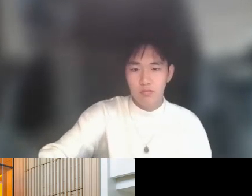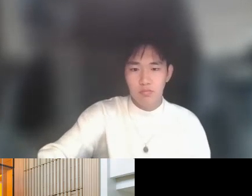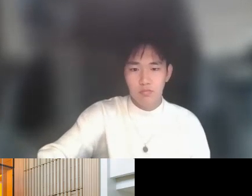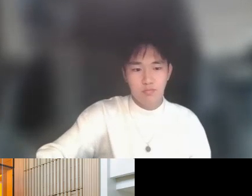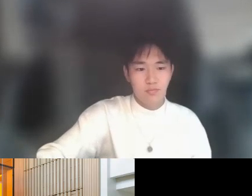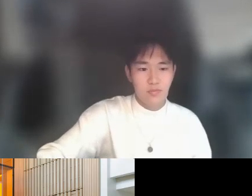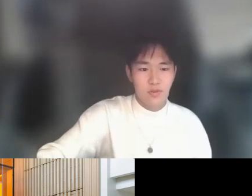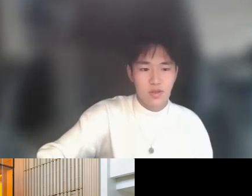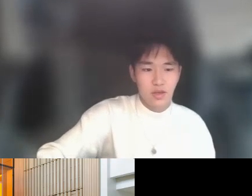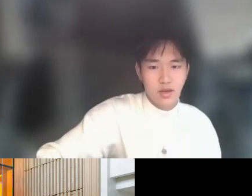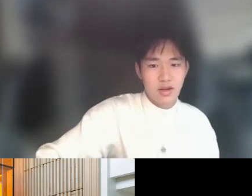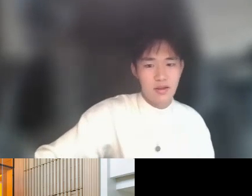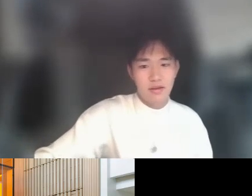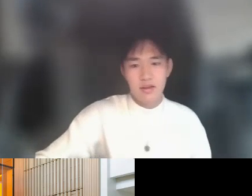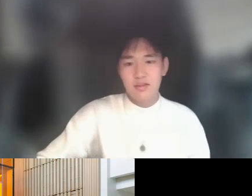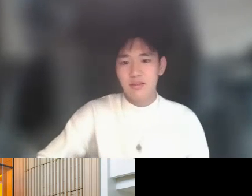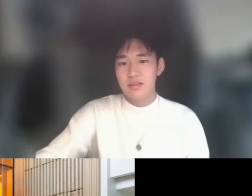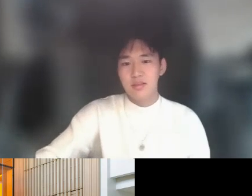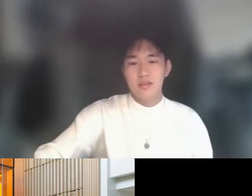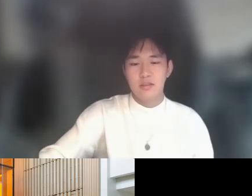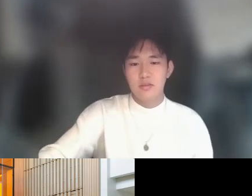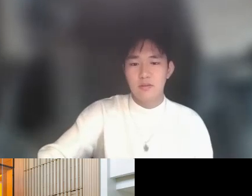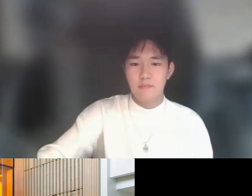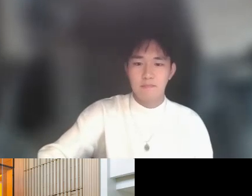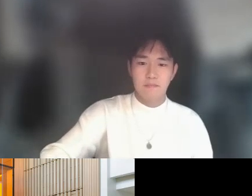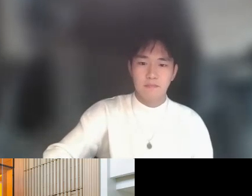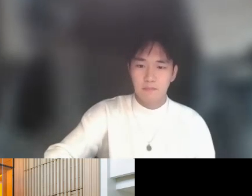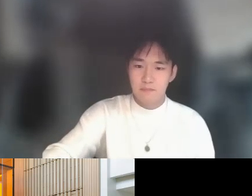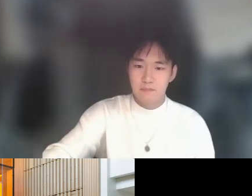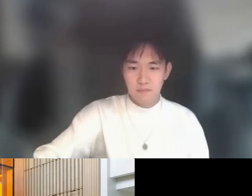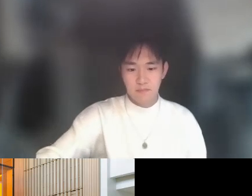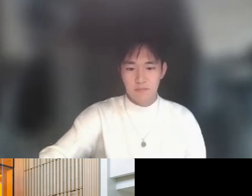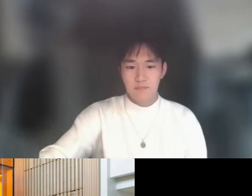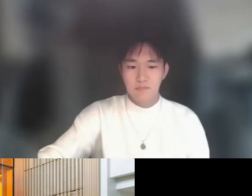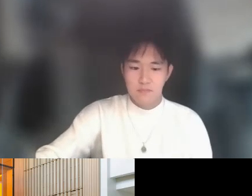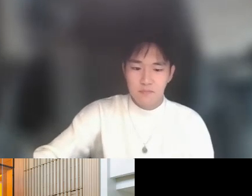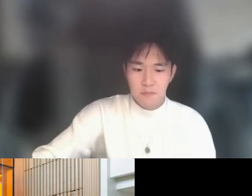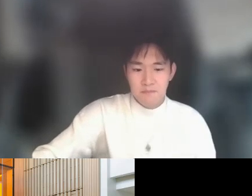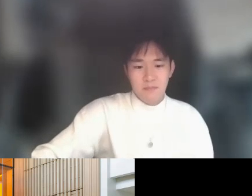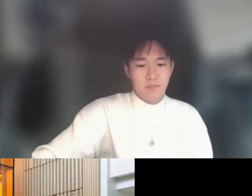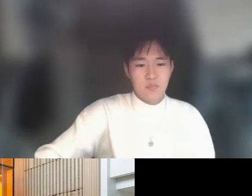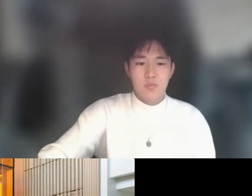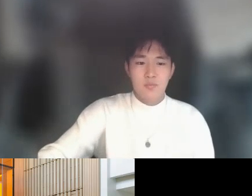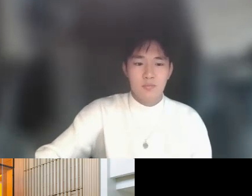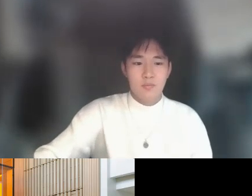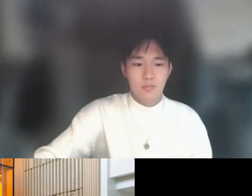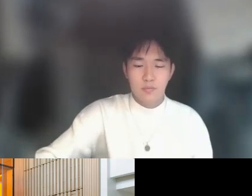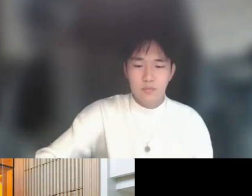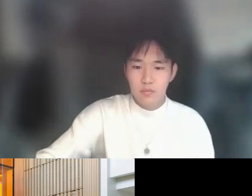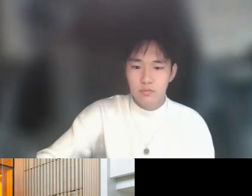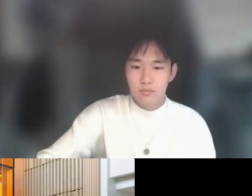Now I understand that home can be an easy, complex, or difficult thing to speak about, so so please share what you feel comfortable with.